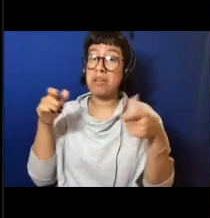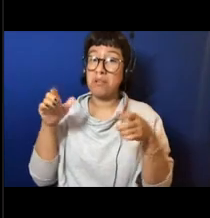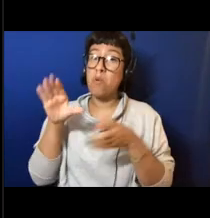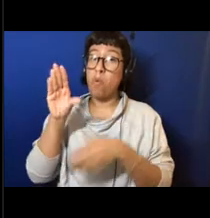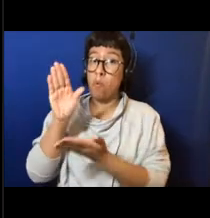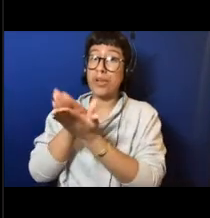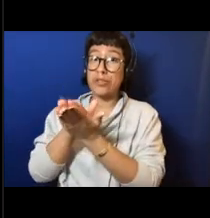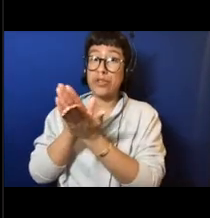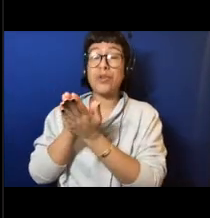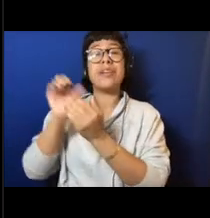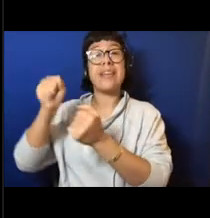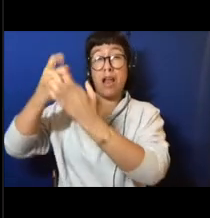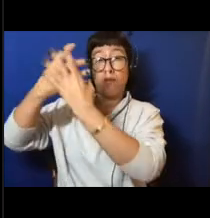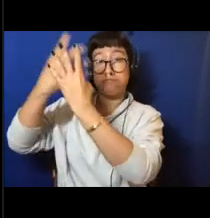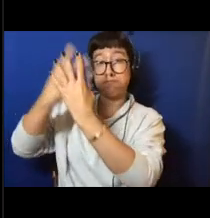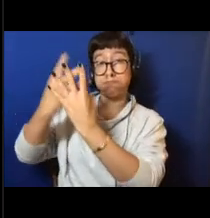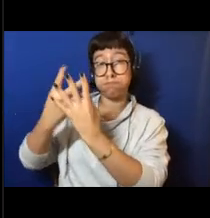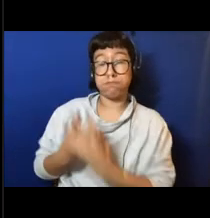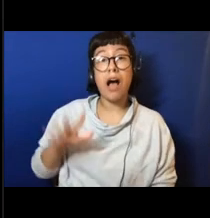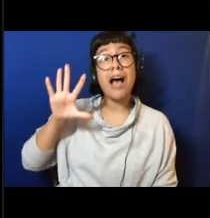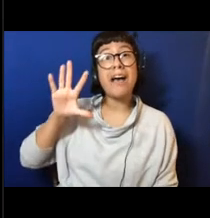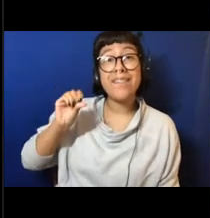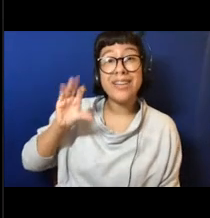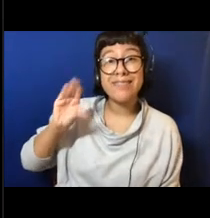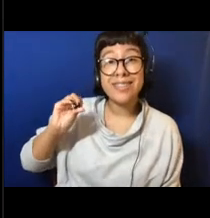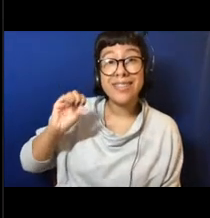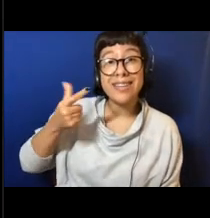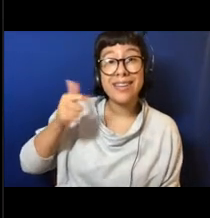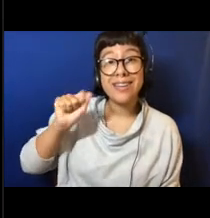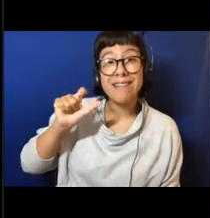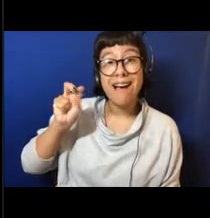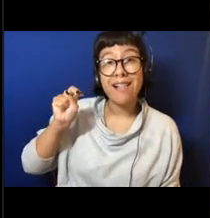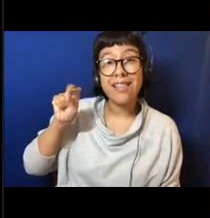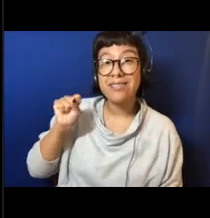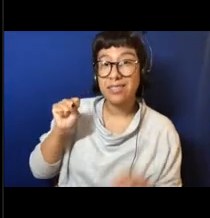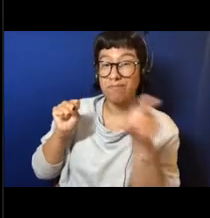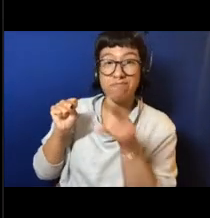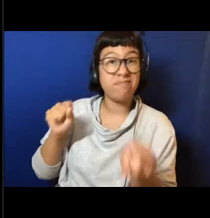can filter 50 of those in one day. And they sometimes do this every day.